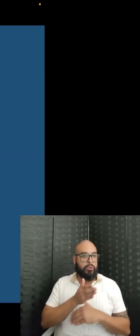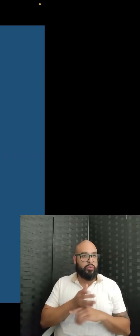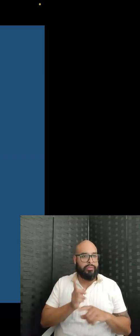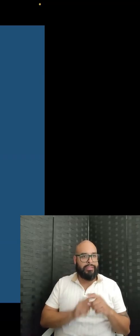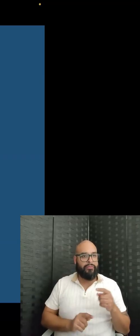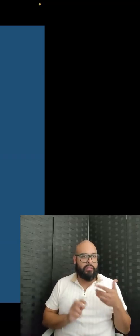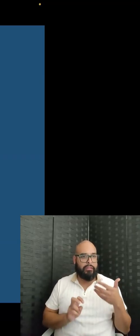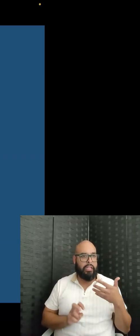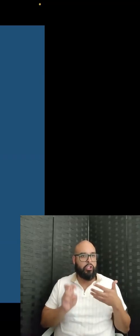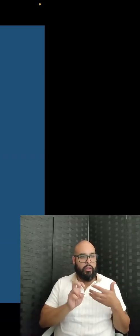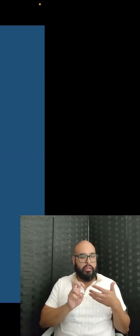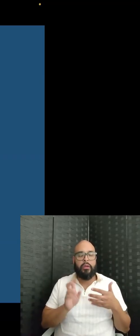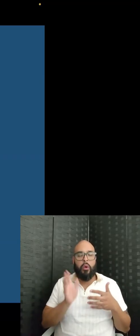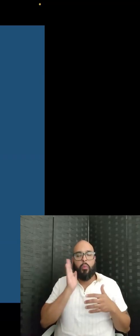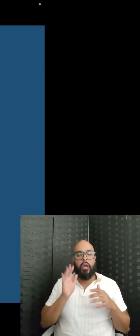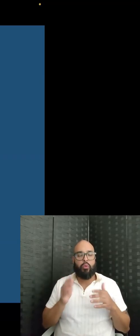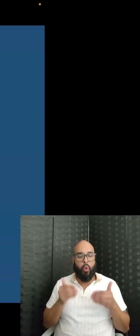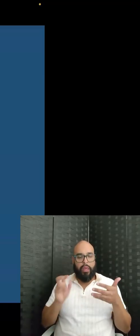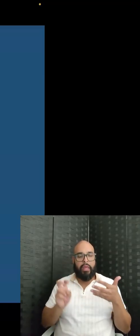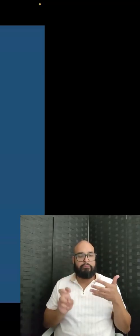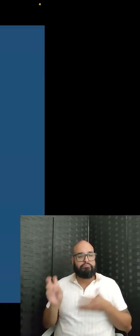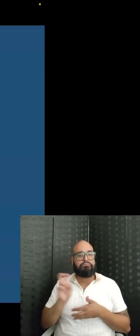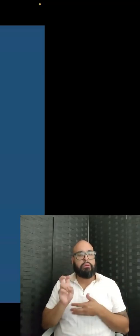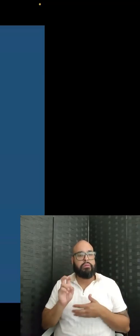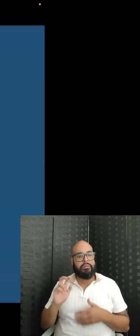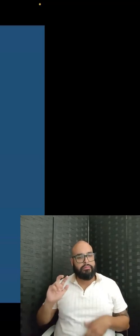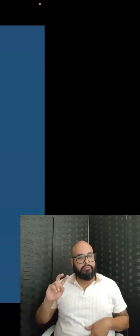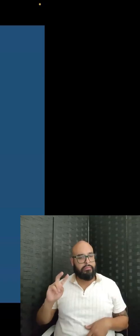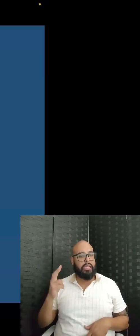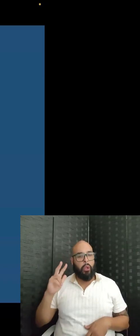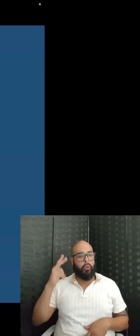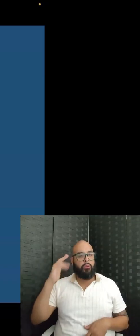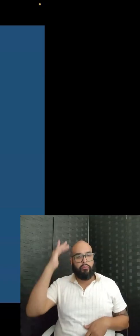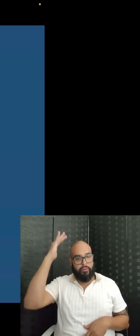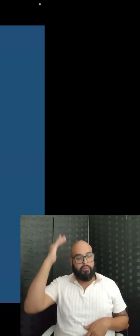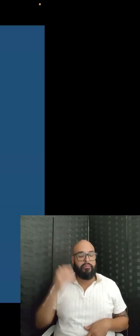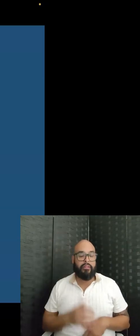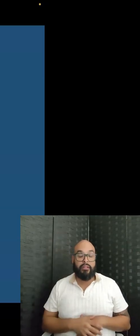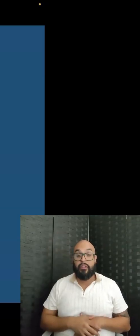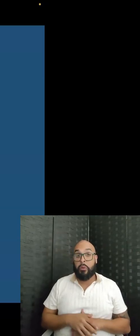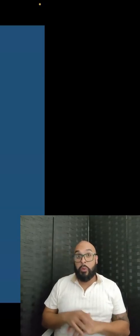And, hopefully the intention is that the student would respond